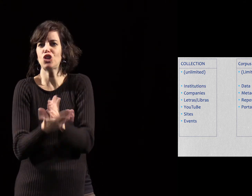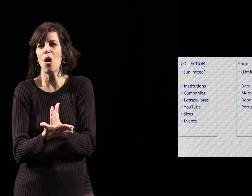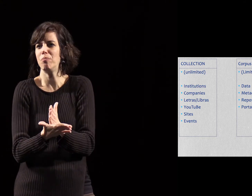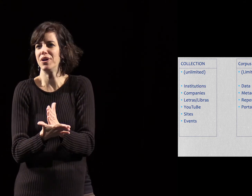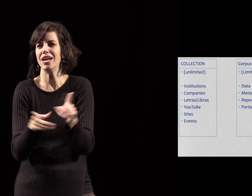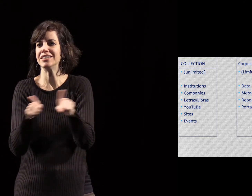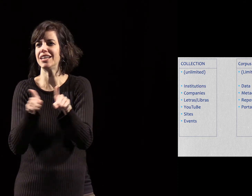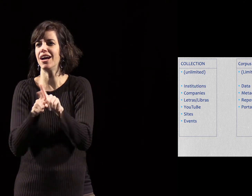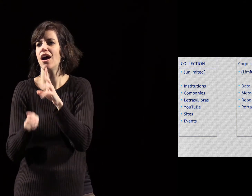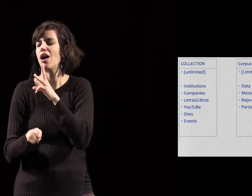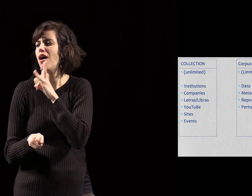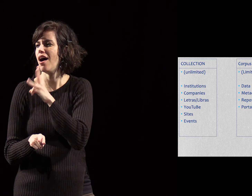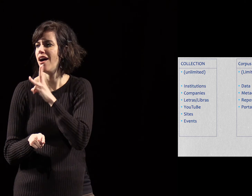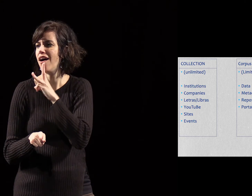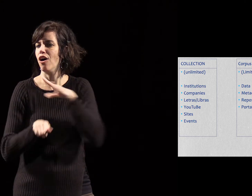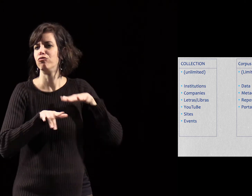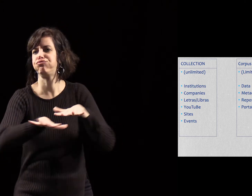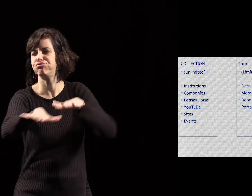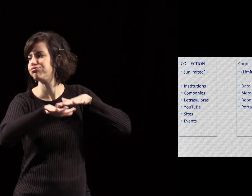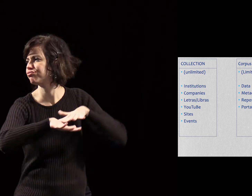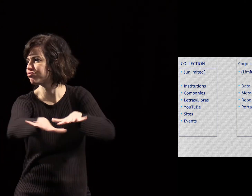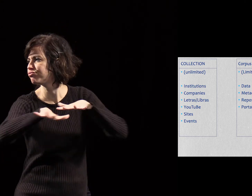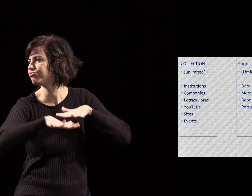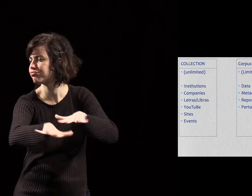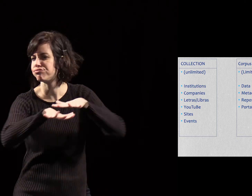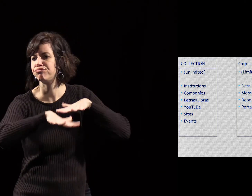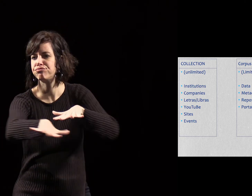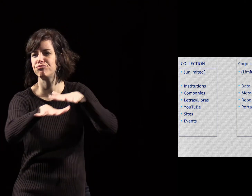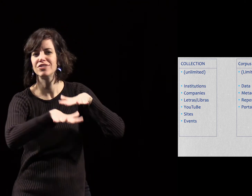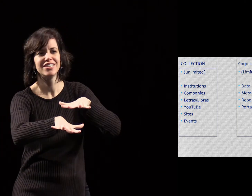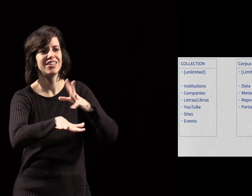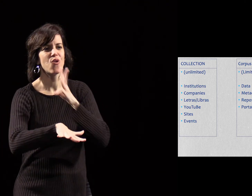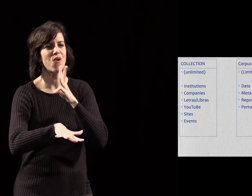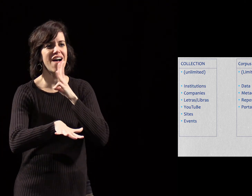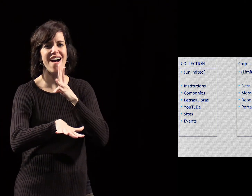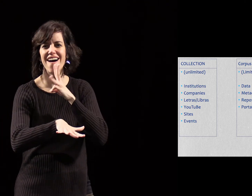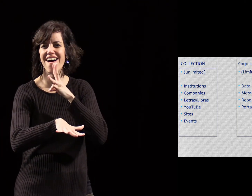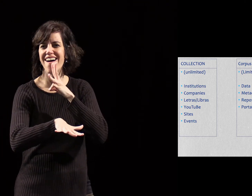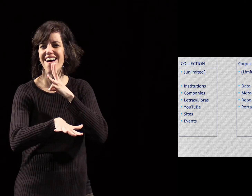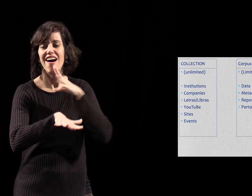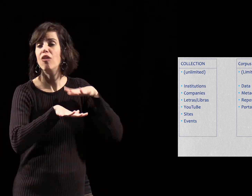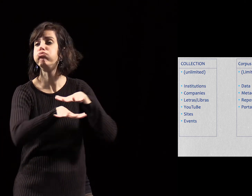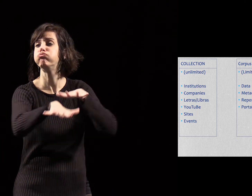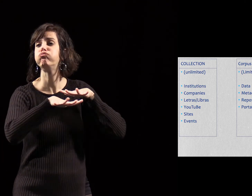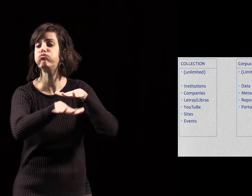People are always making new videos. It's like running water, having a large flowing stream.